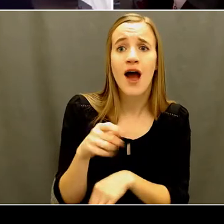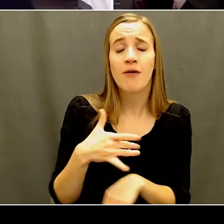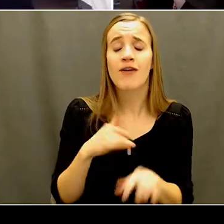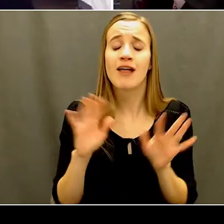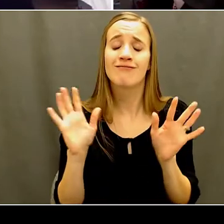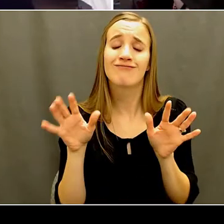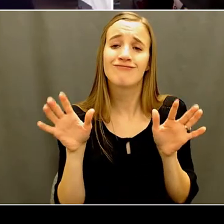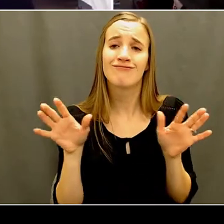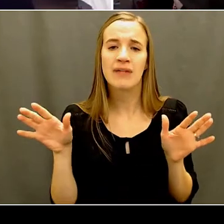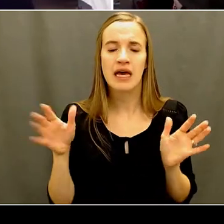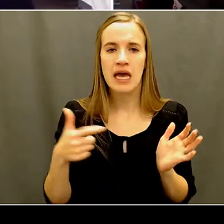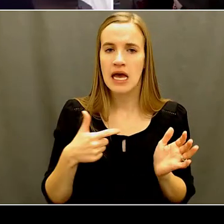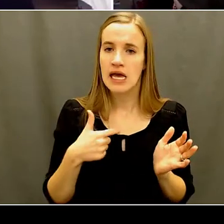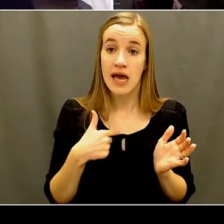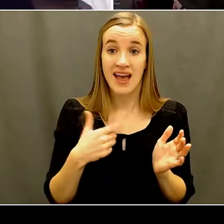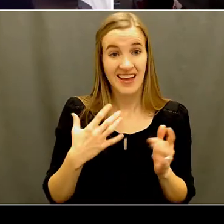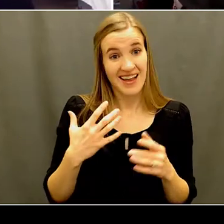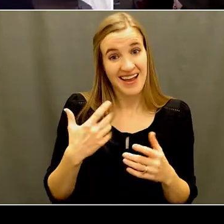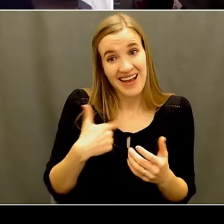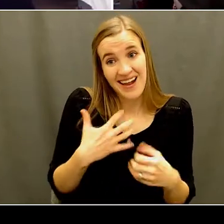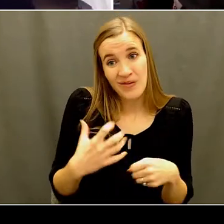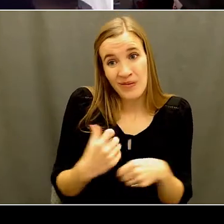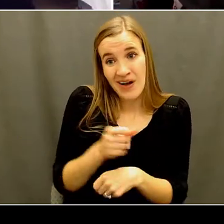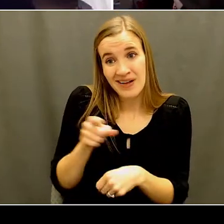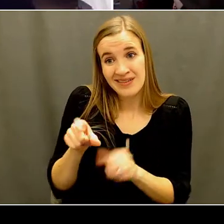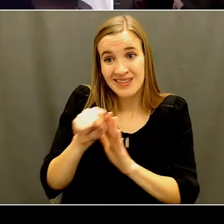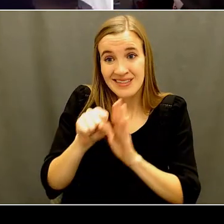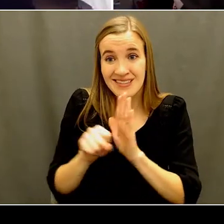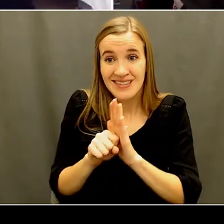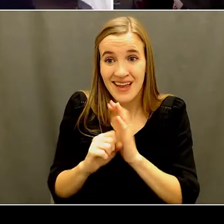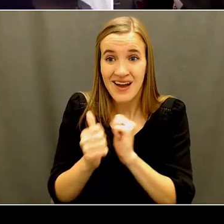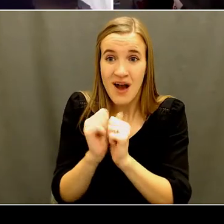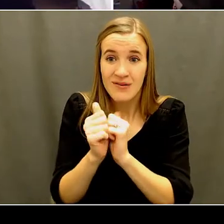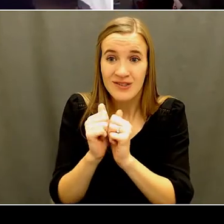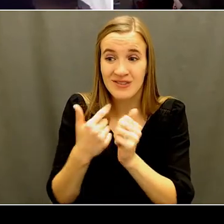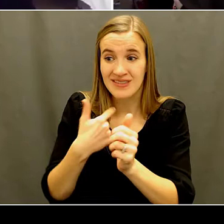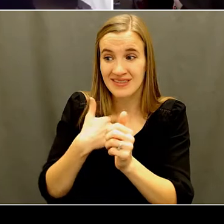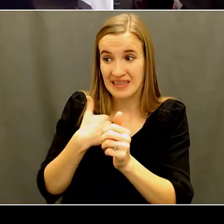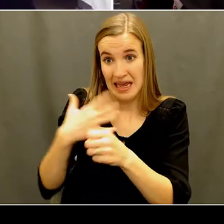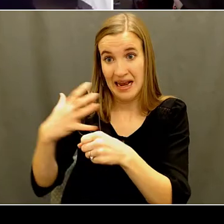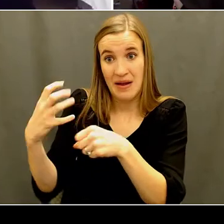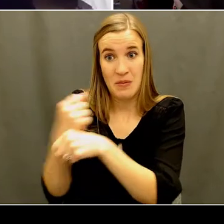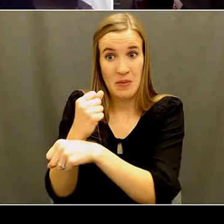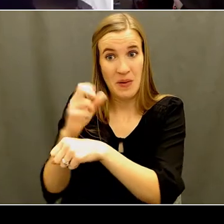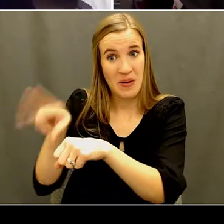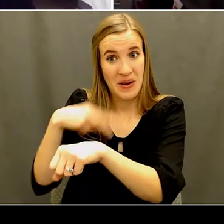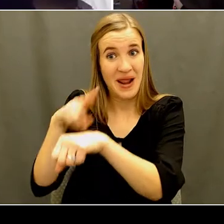of like, 1500 people, right? Um, but it was at the state competition that I had